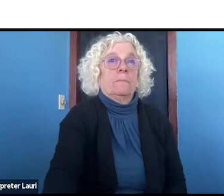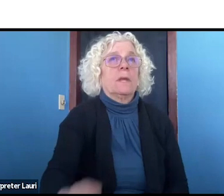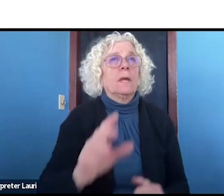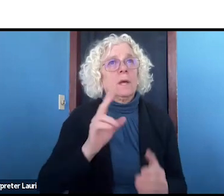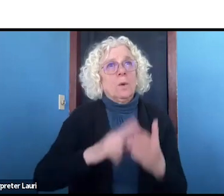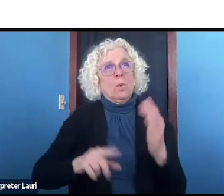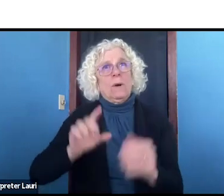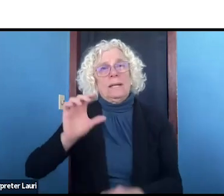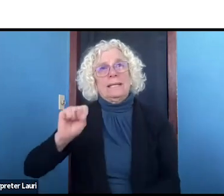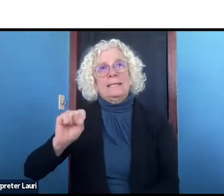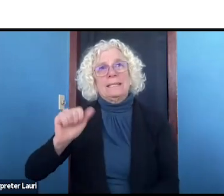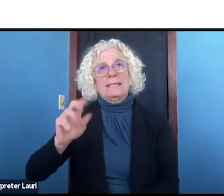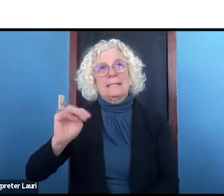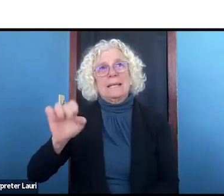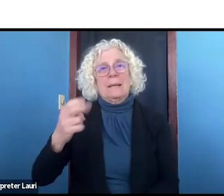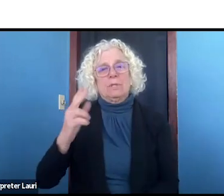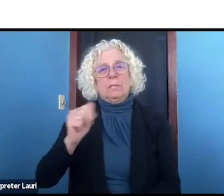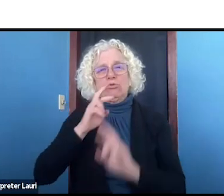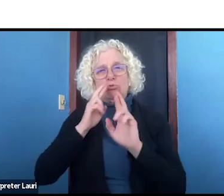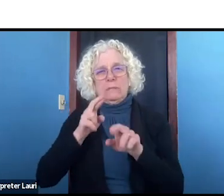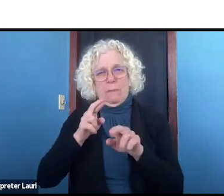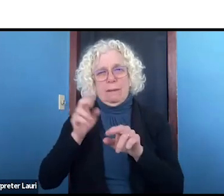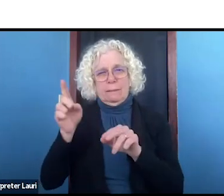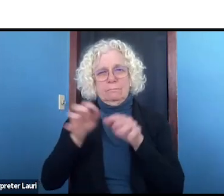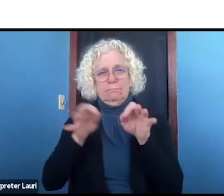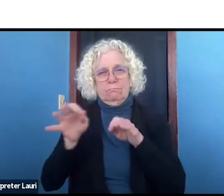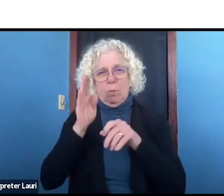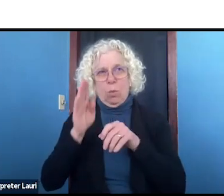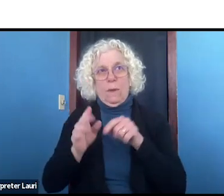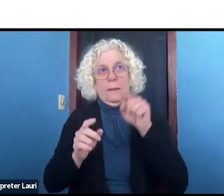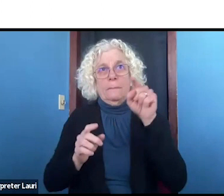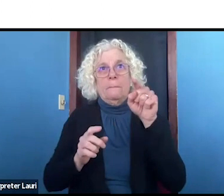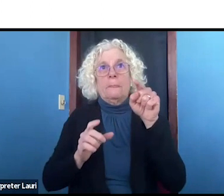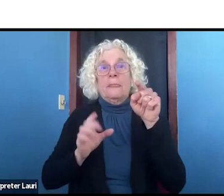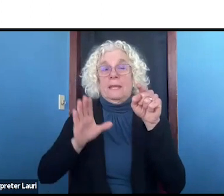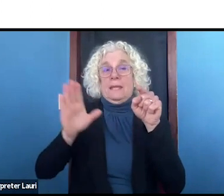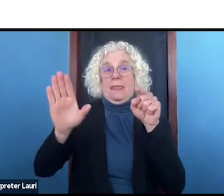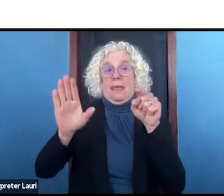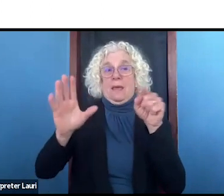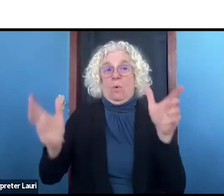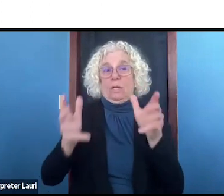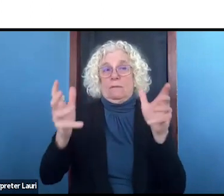Training and Technical Assistance Center. The mission, a core mission is fostering support for diverse communities